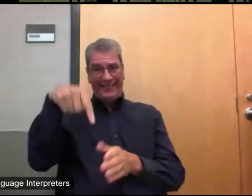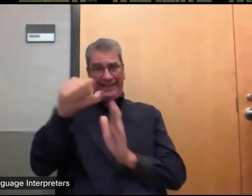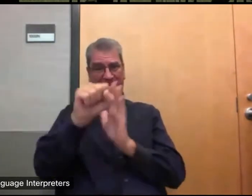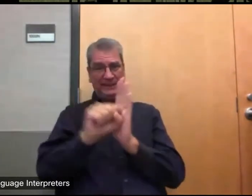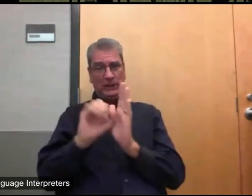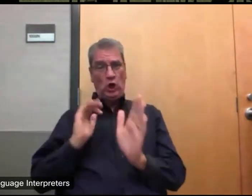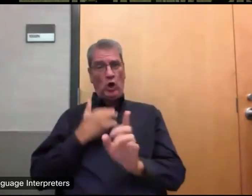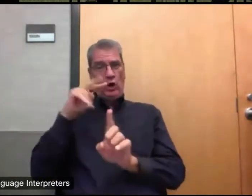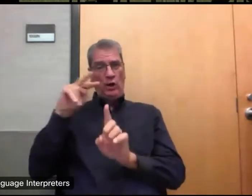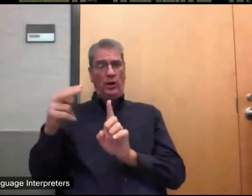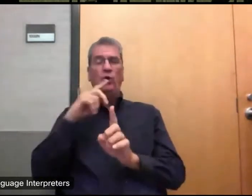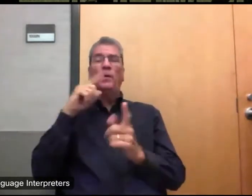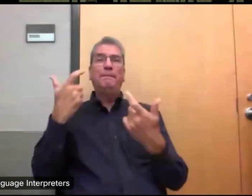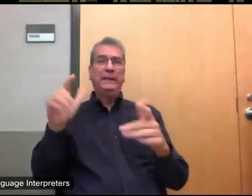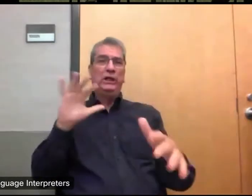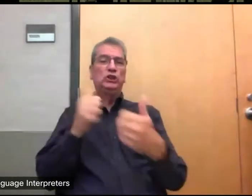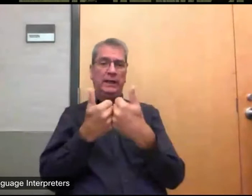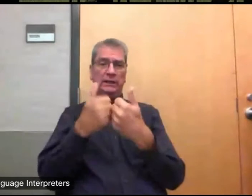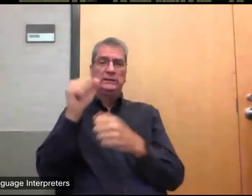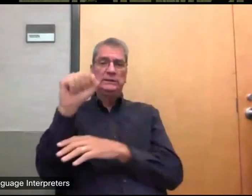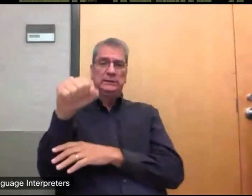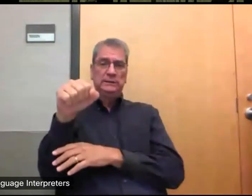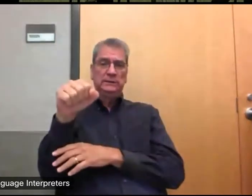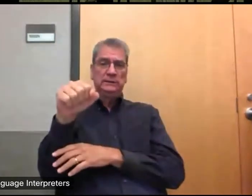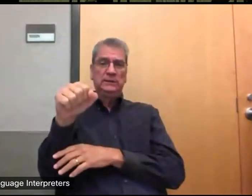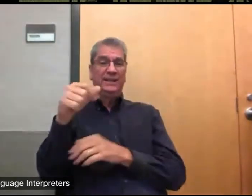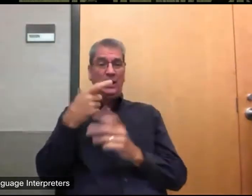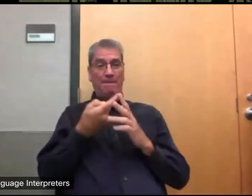perspective, it was really challenging. Um, even from the very beginning, because there